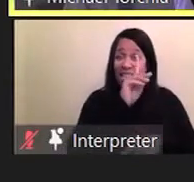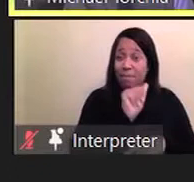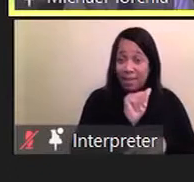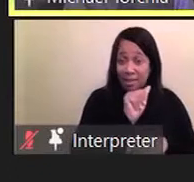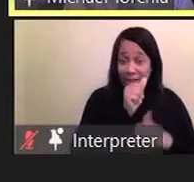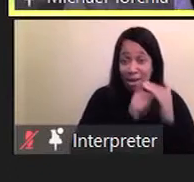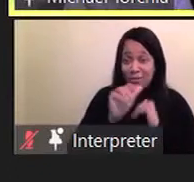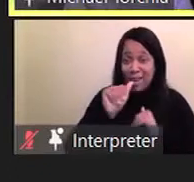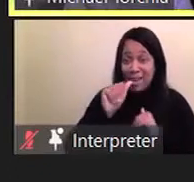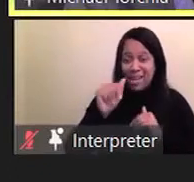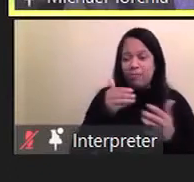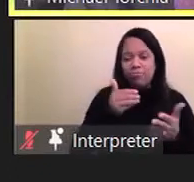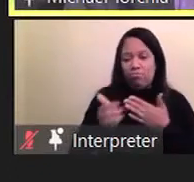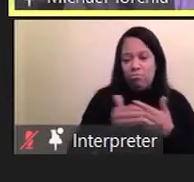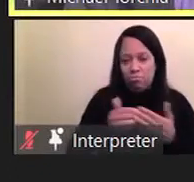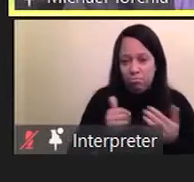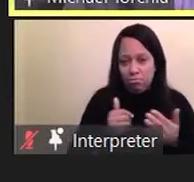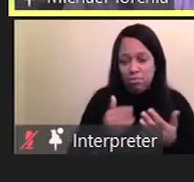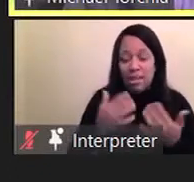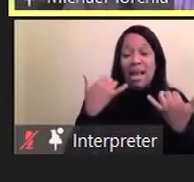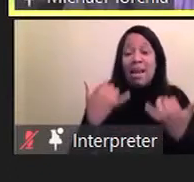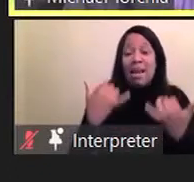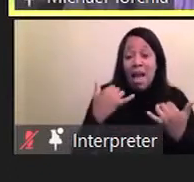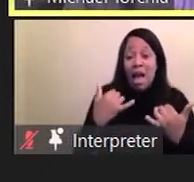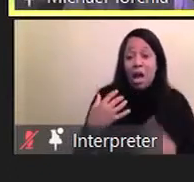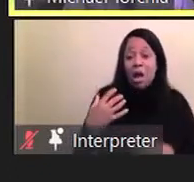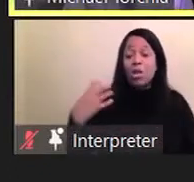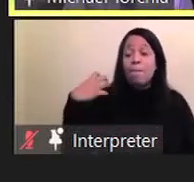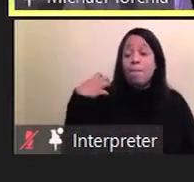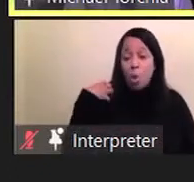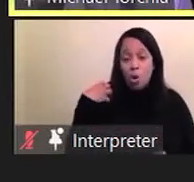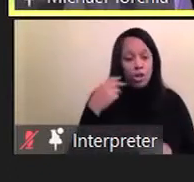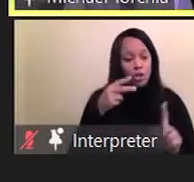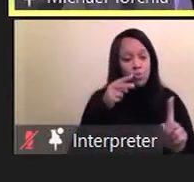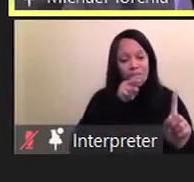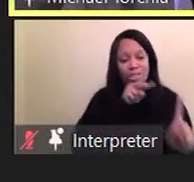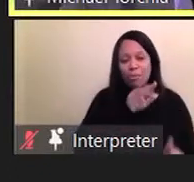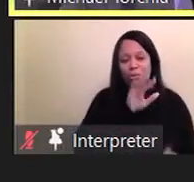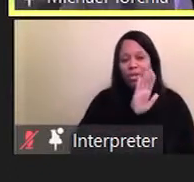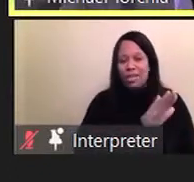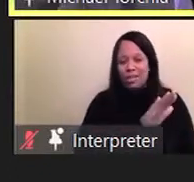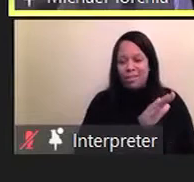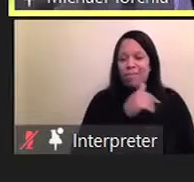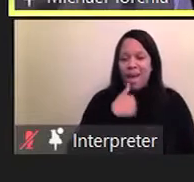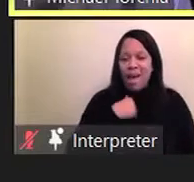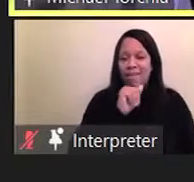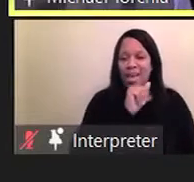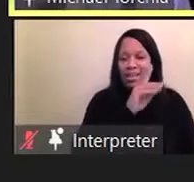The employer is now regarding them or perceiving them as having a disability. And that could be an ADA violation.